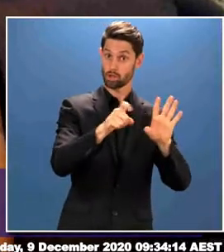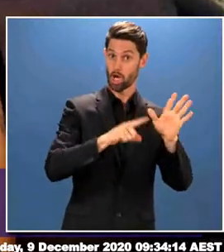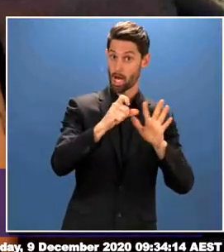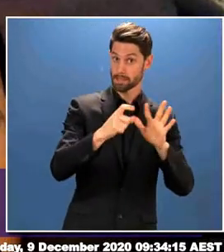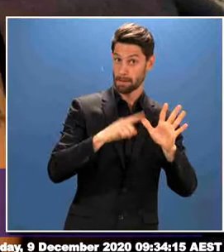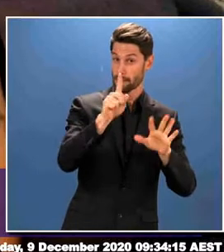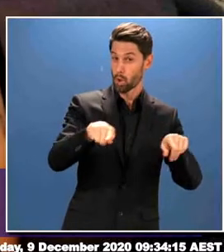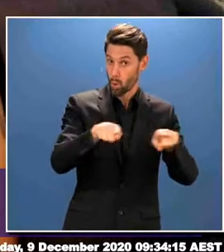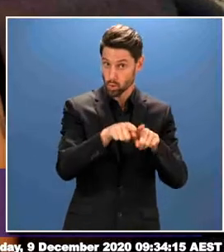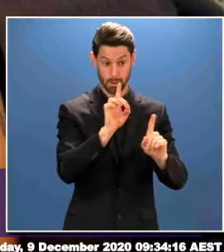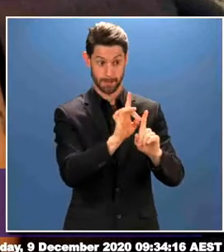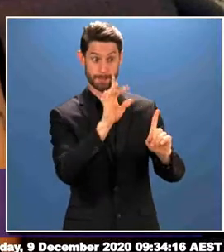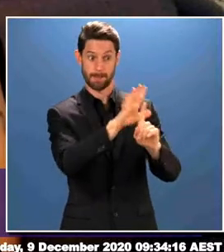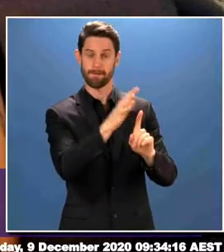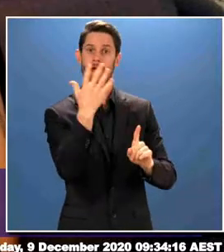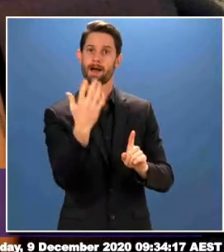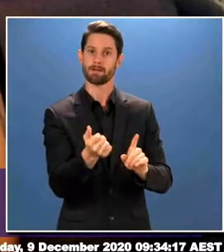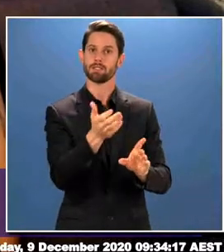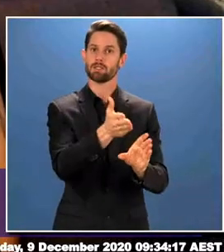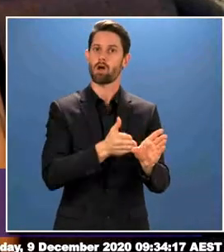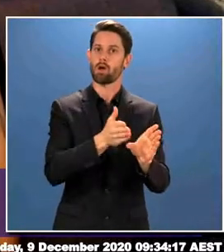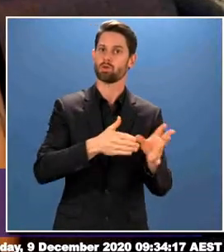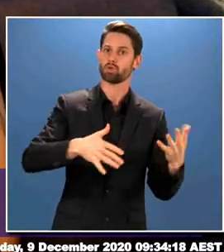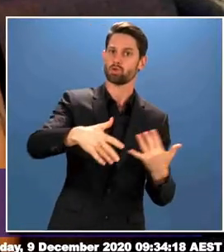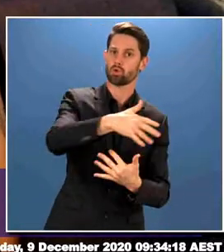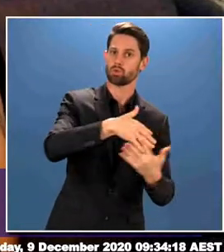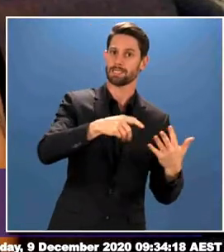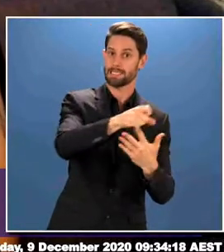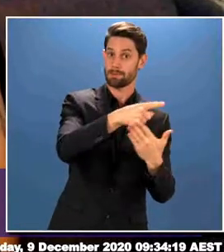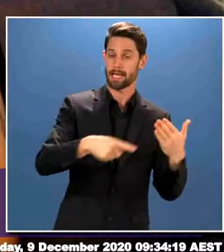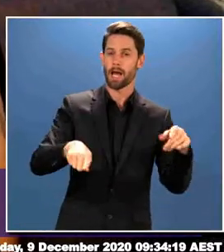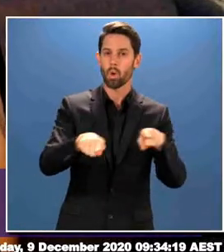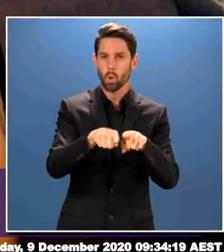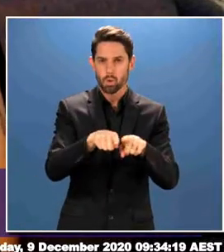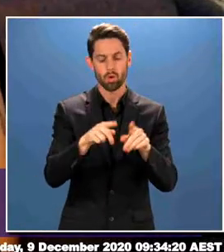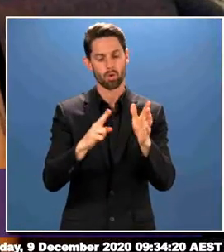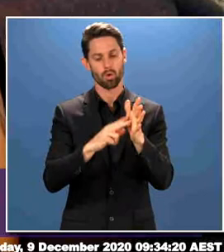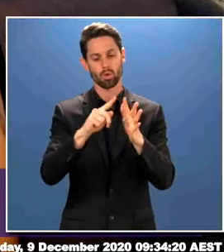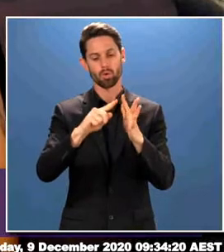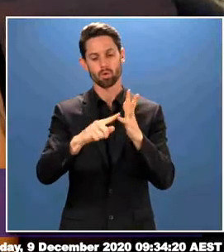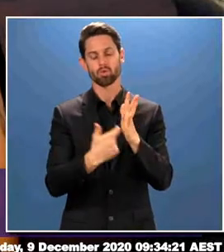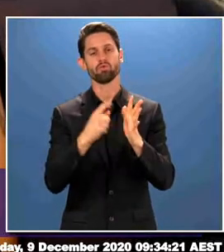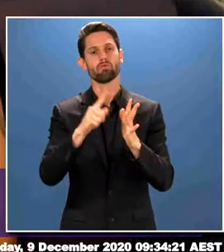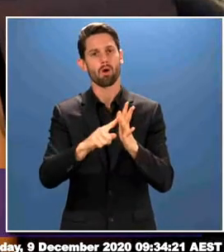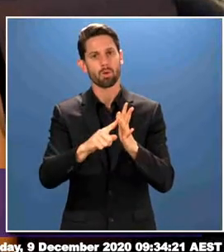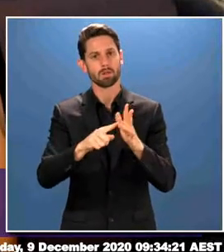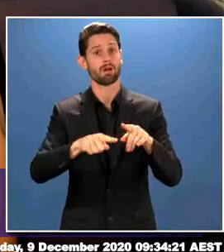young person living with psychosocial disability and neurodiversity, aren't you? Yes, that's correct.